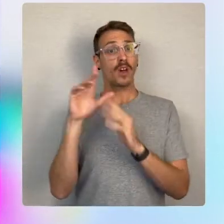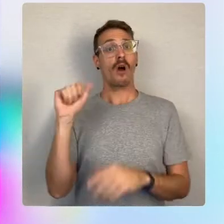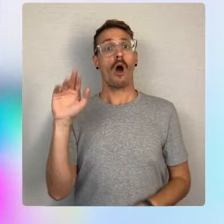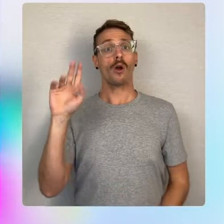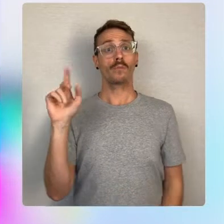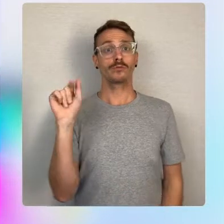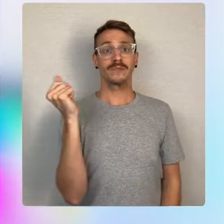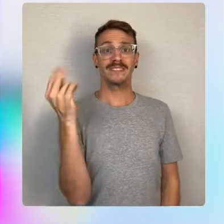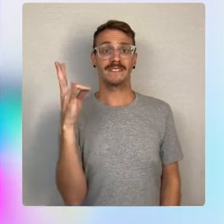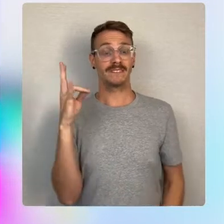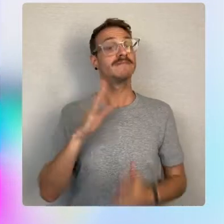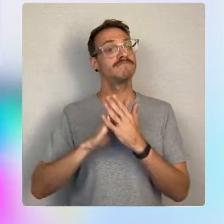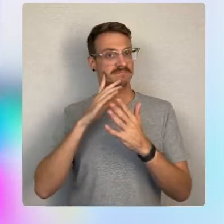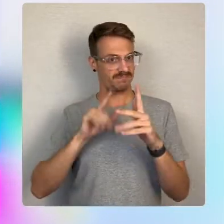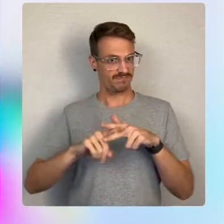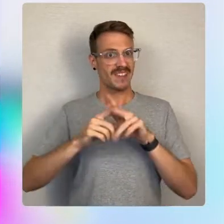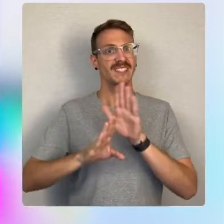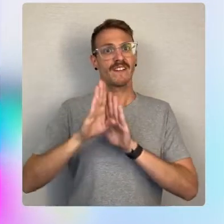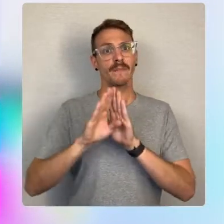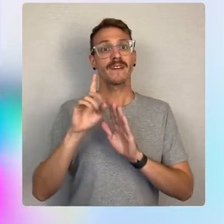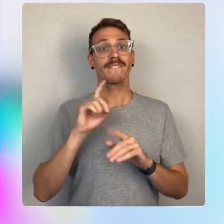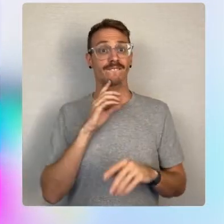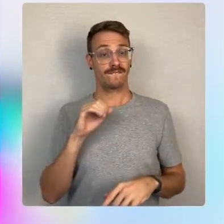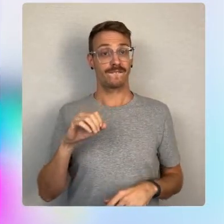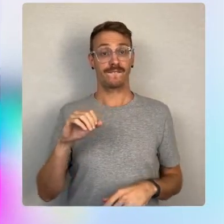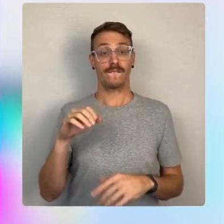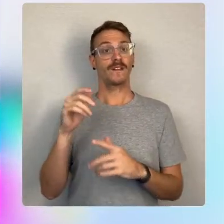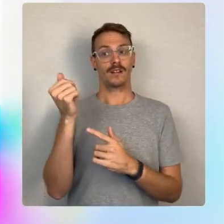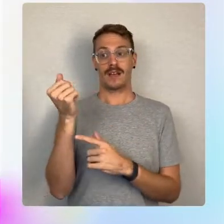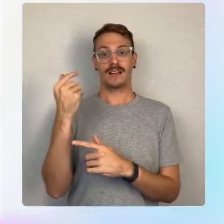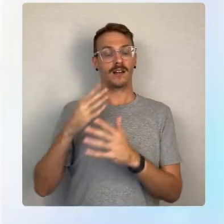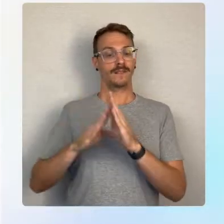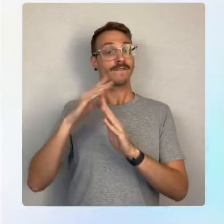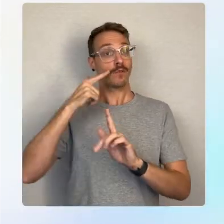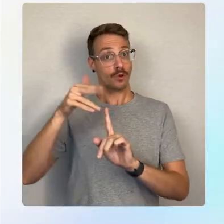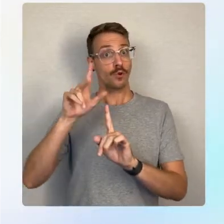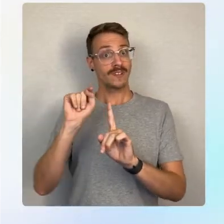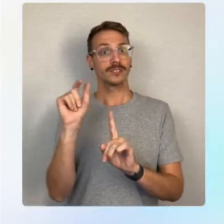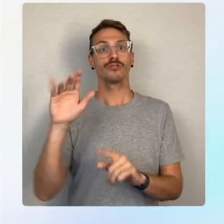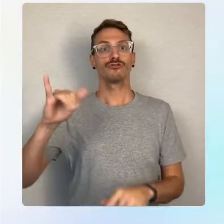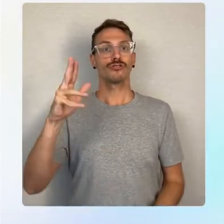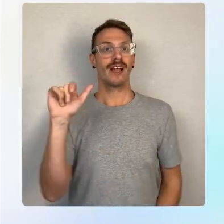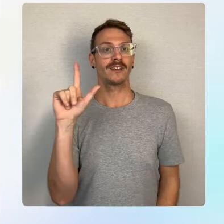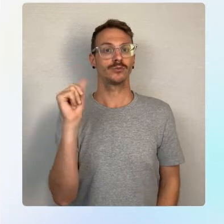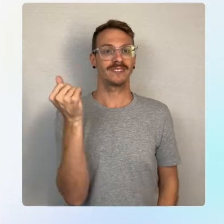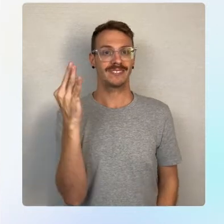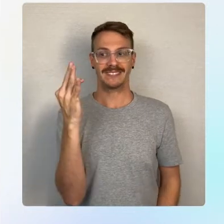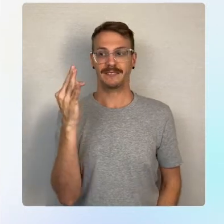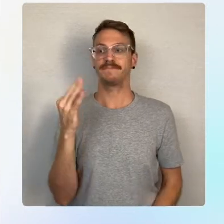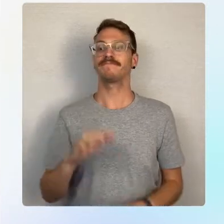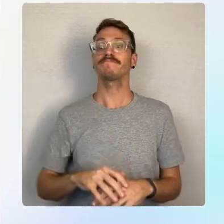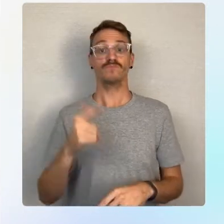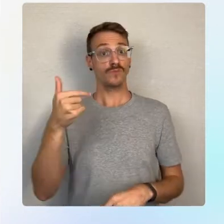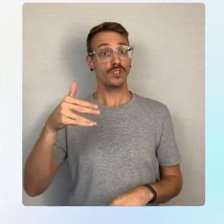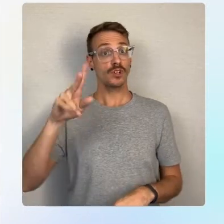and began developing for the Quest headset in July, 2019. "GOLF+" has been using the Meta Avatars SDK